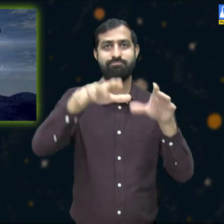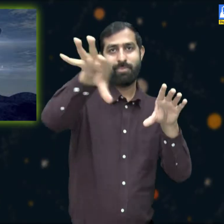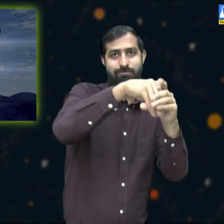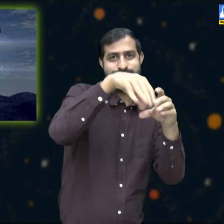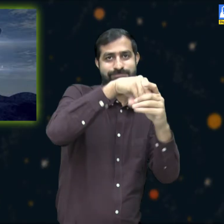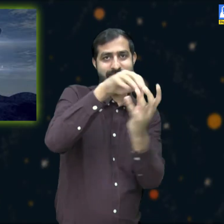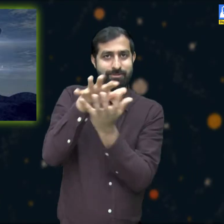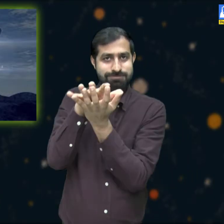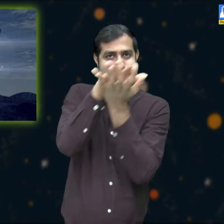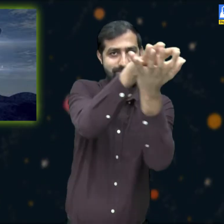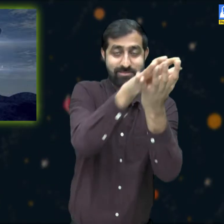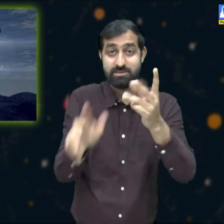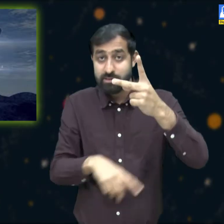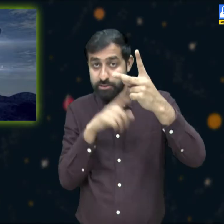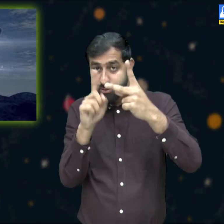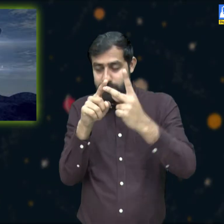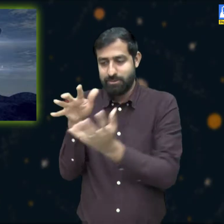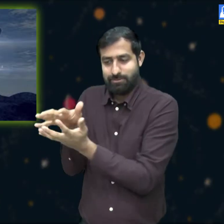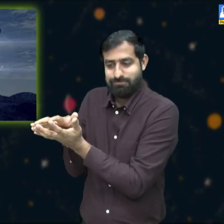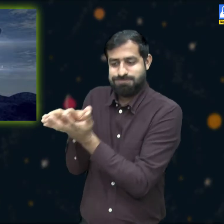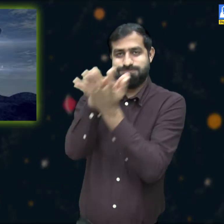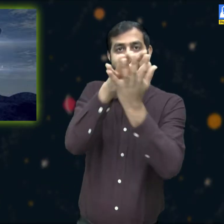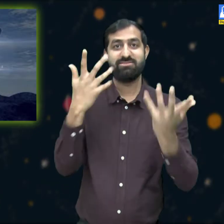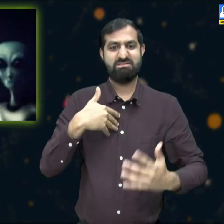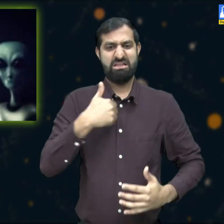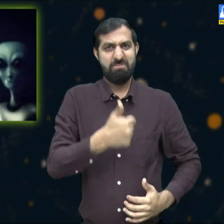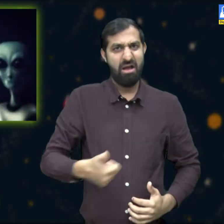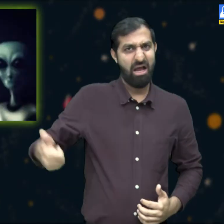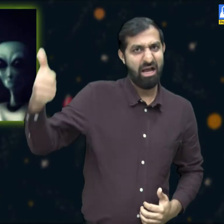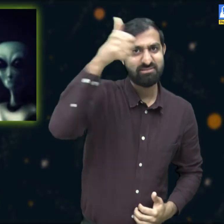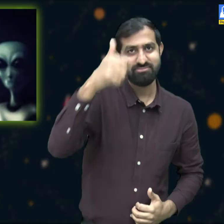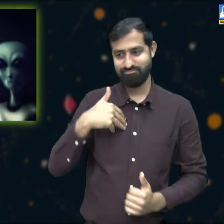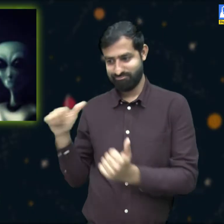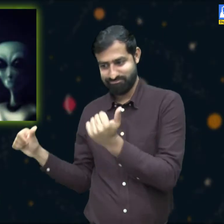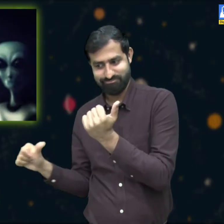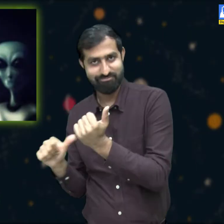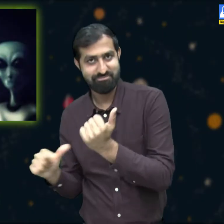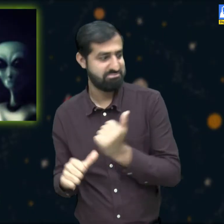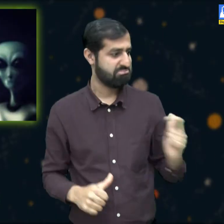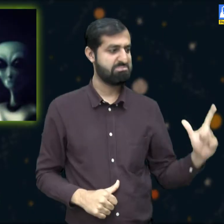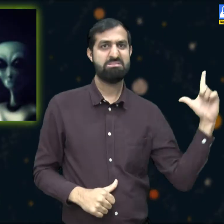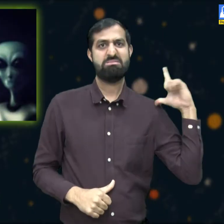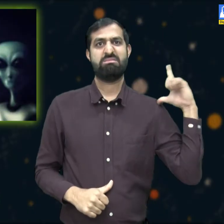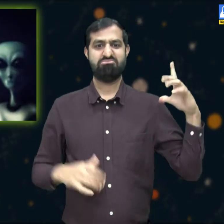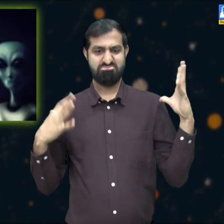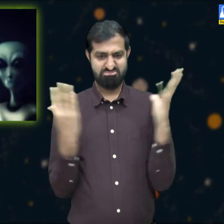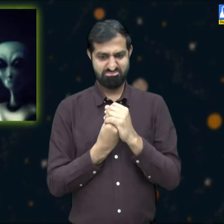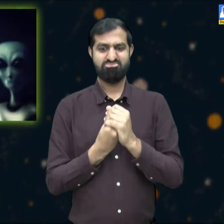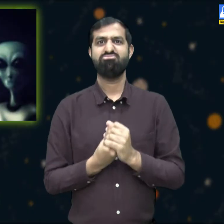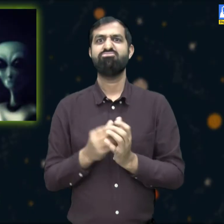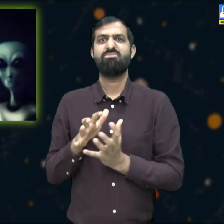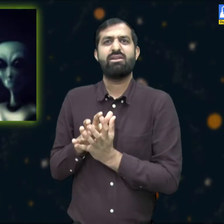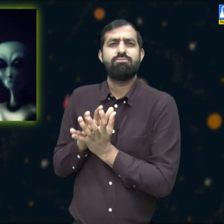In one spaceship there were martians and the leader and advisor of martians travelled in other spaceship.